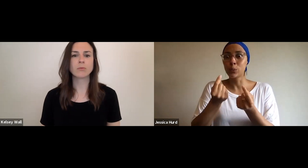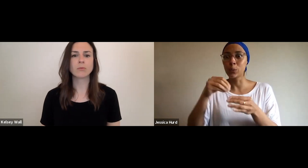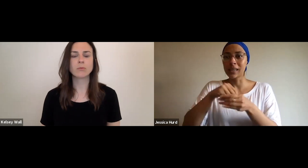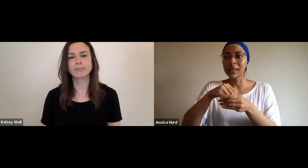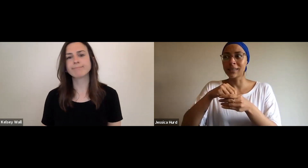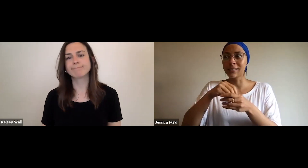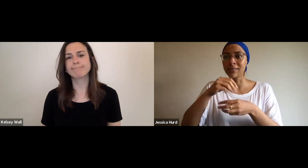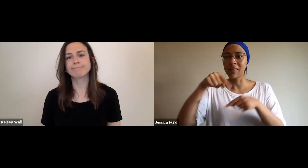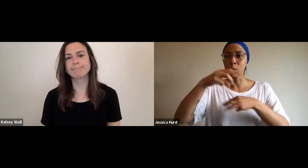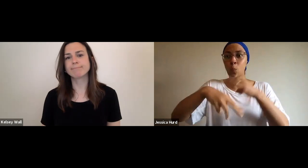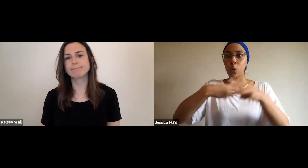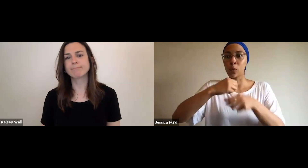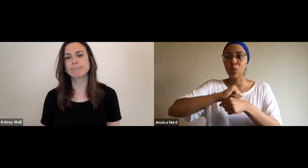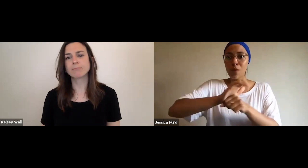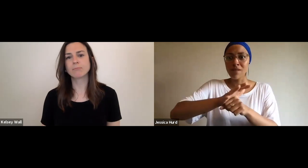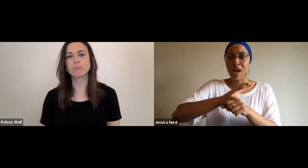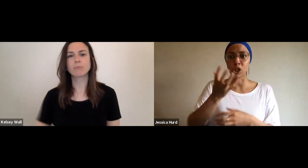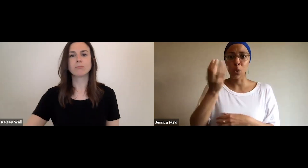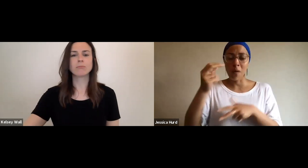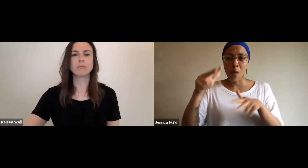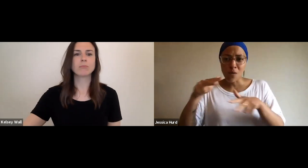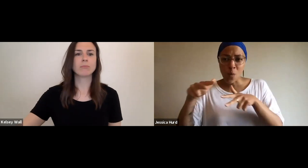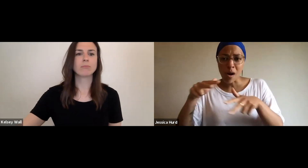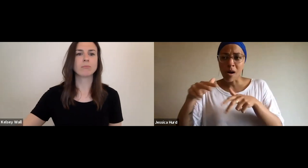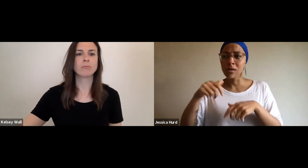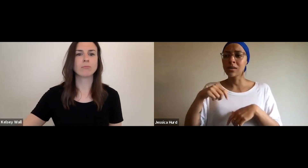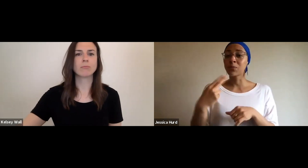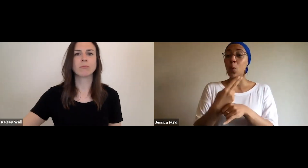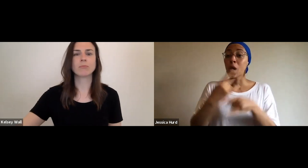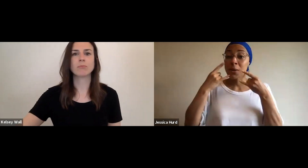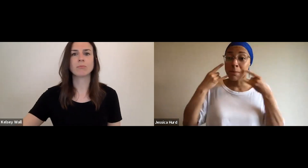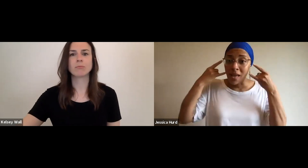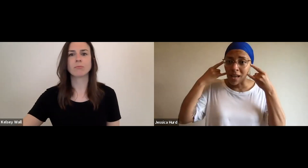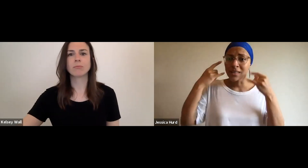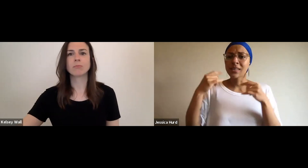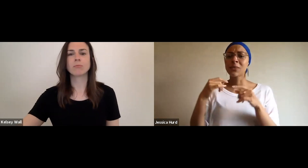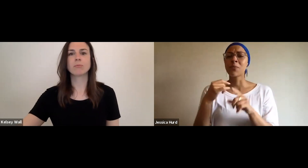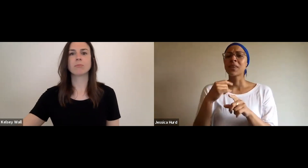of trying to figure out what's best to do in this current COVID-19 environment,